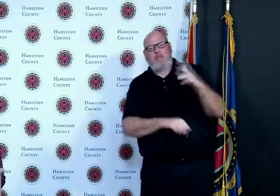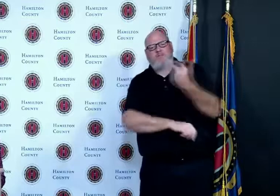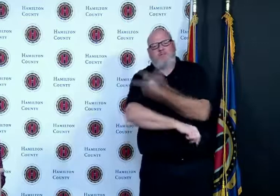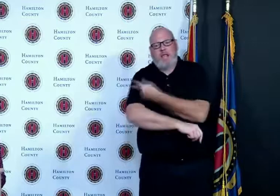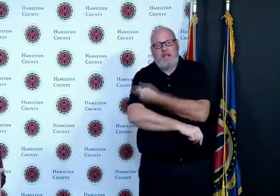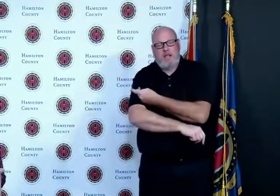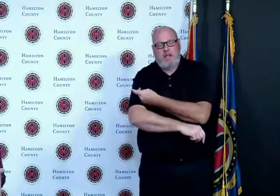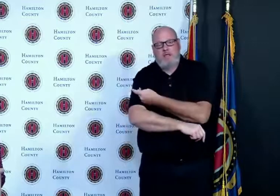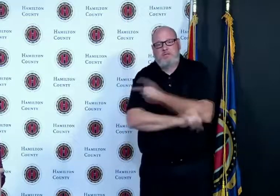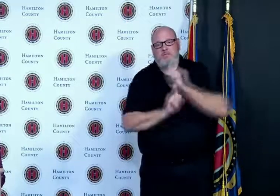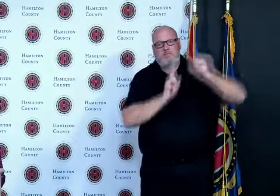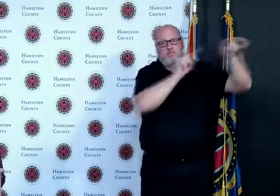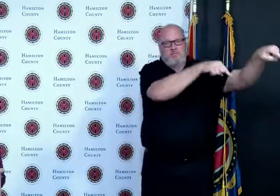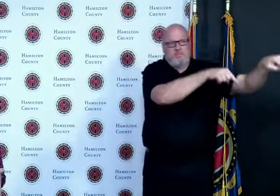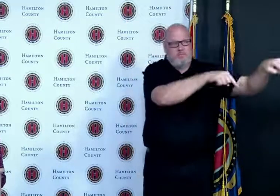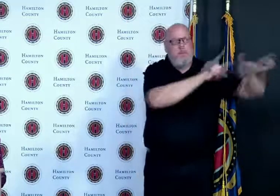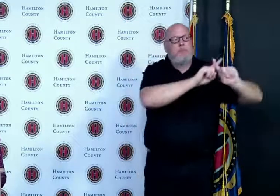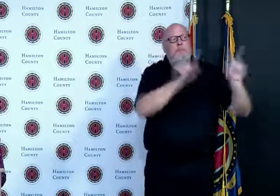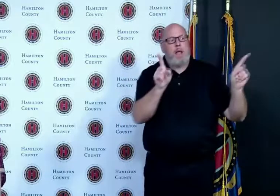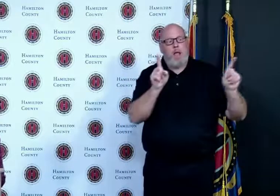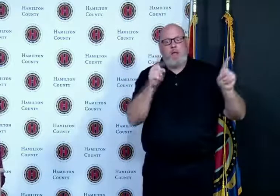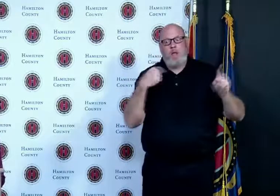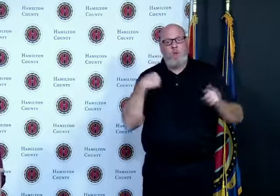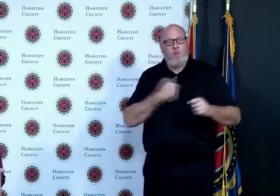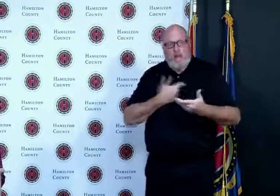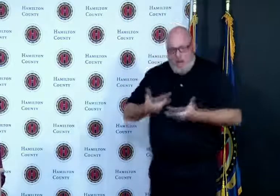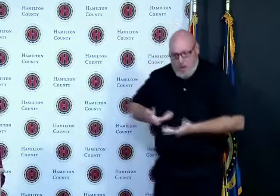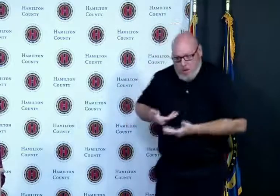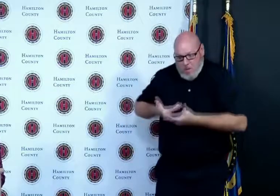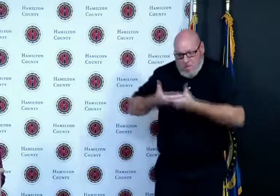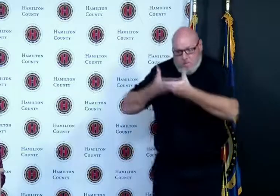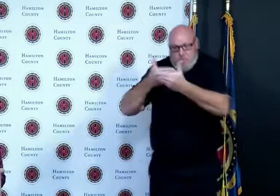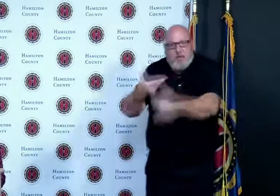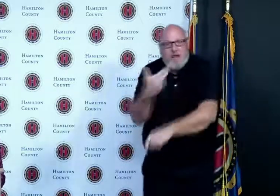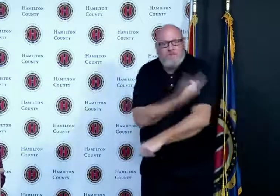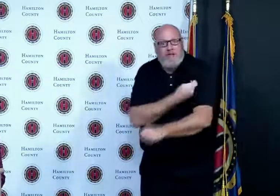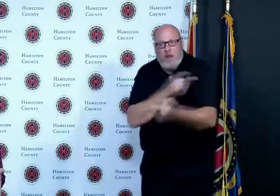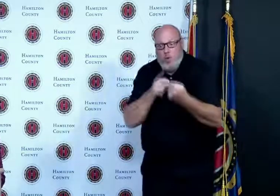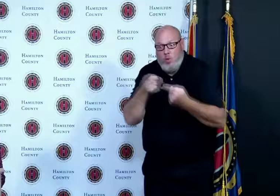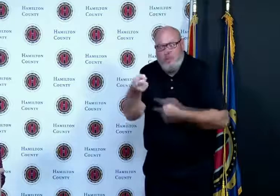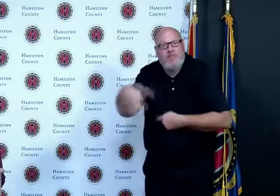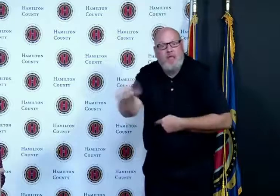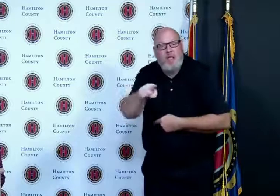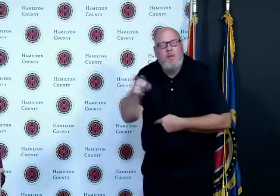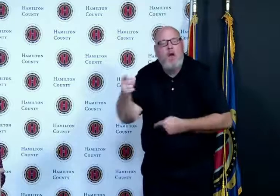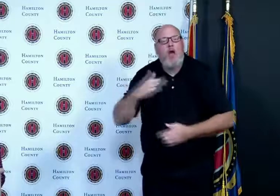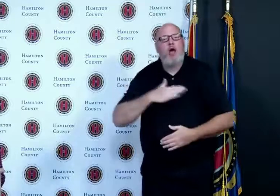site health department literally went to where people live to give them that scene and there were